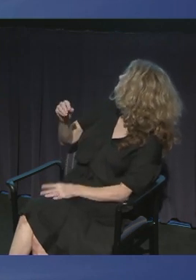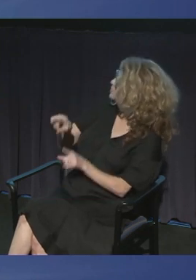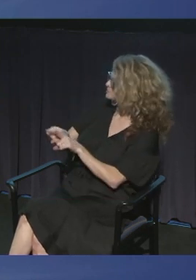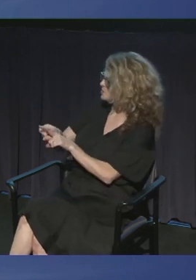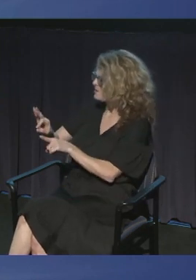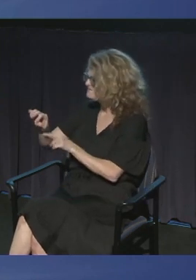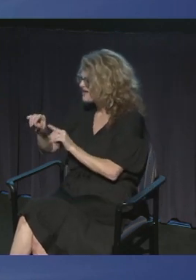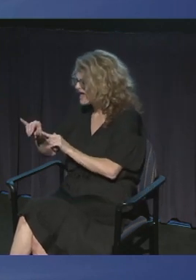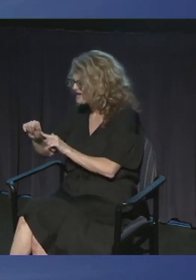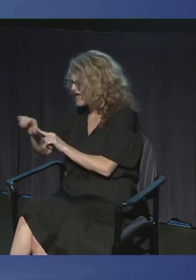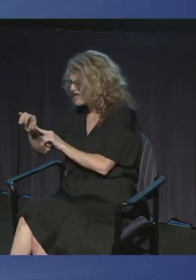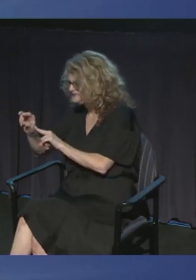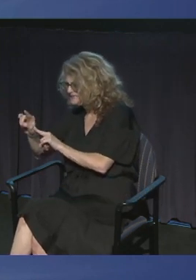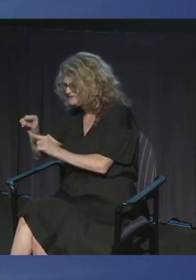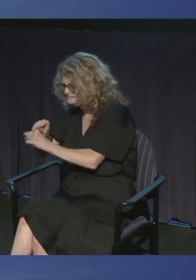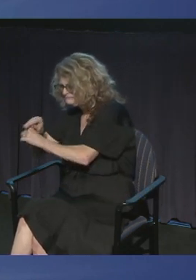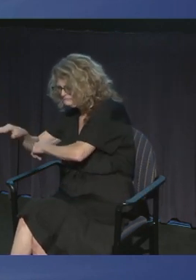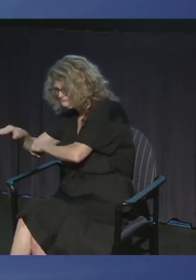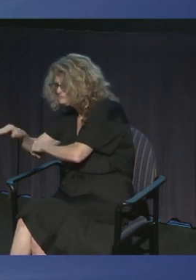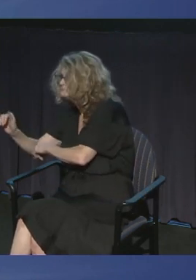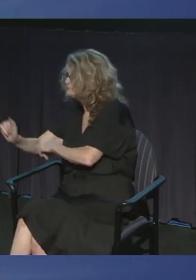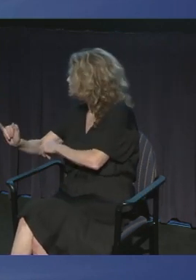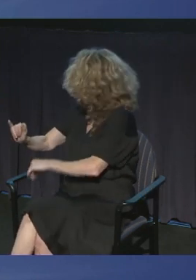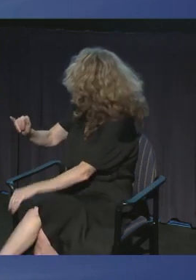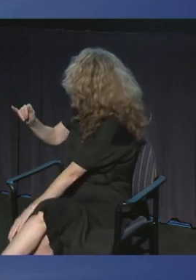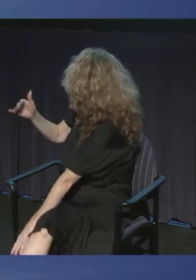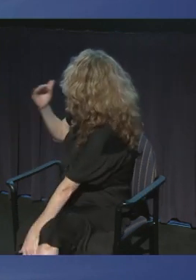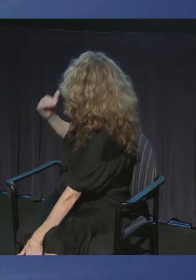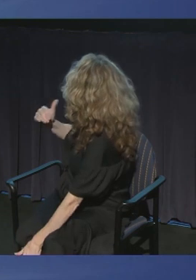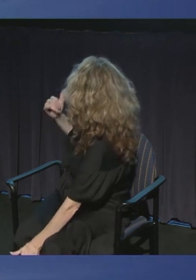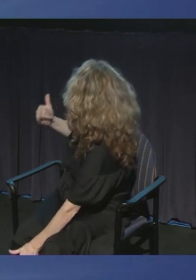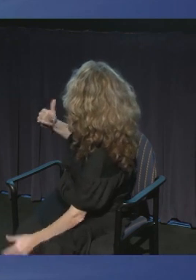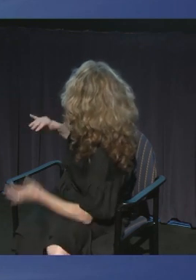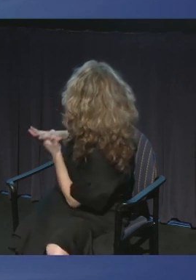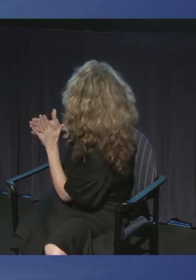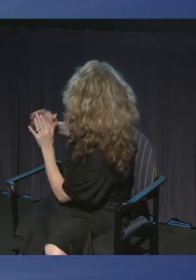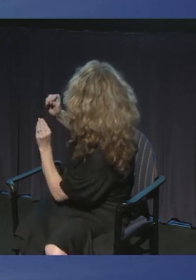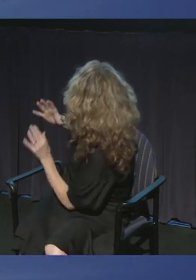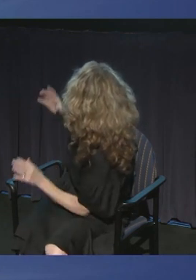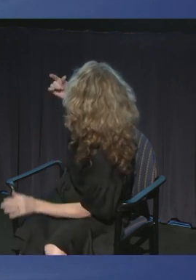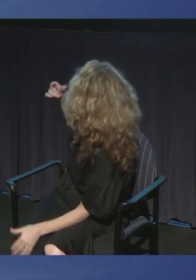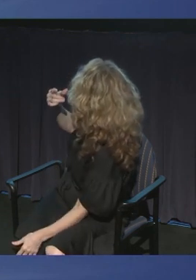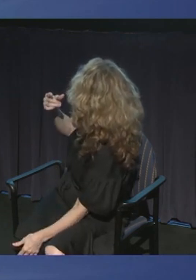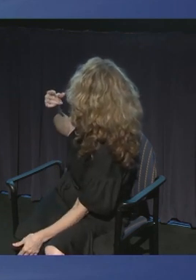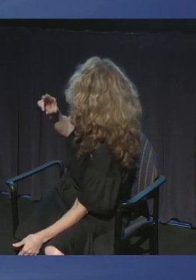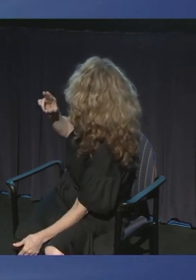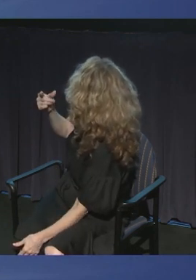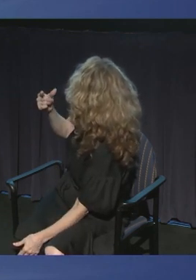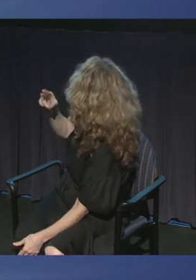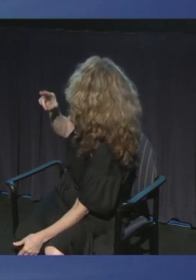ONE WORK DONE BY -- NOW PROFESSOR AT OHIO STATE.